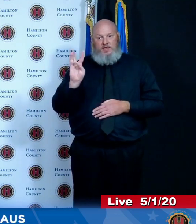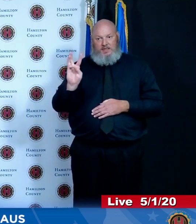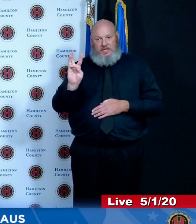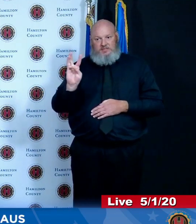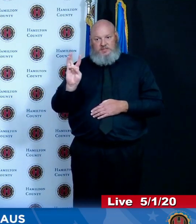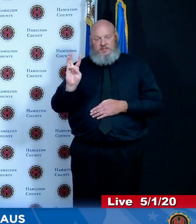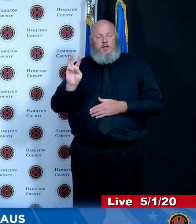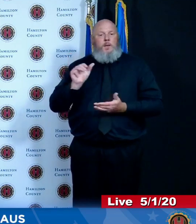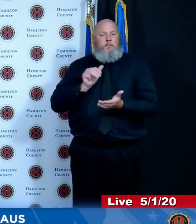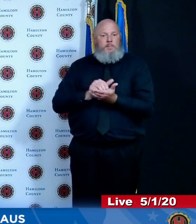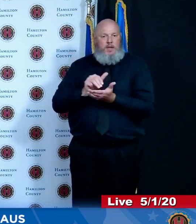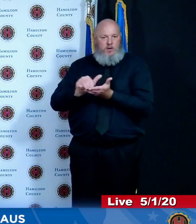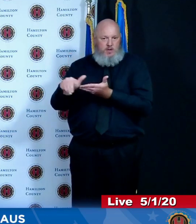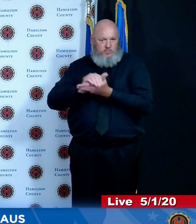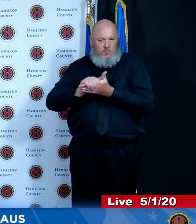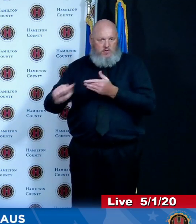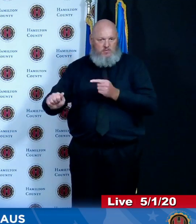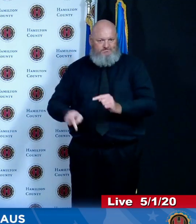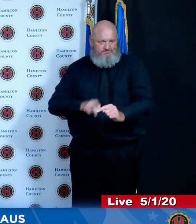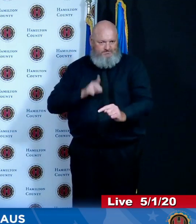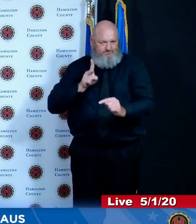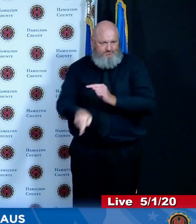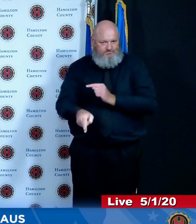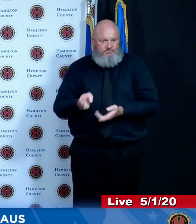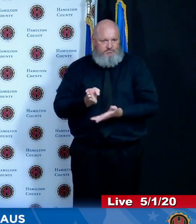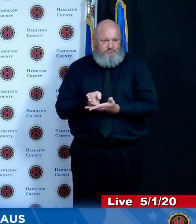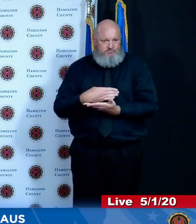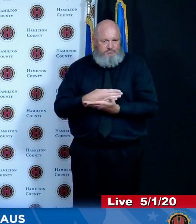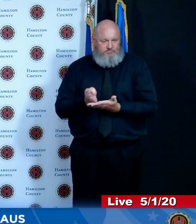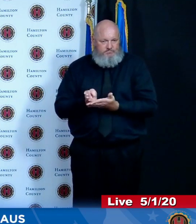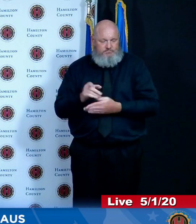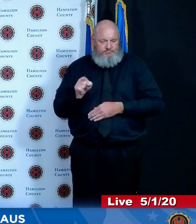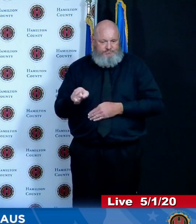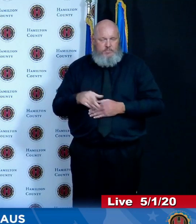hole's about 40 million or so we're about halfway there with these cuts and we've